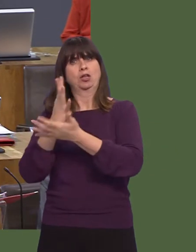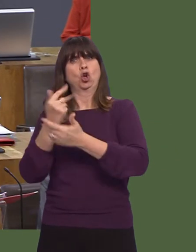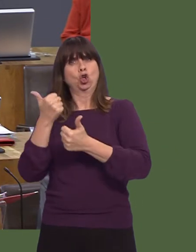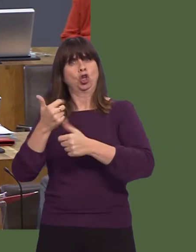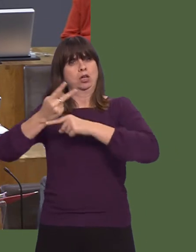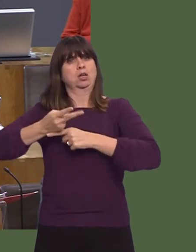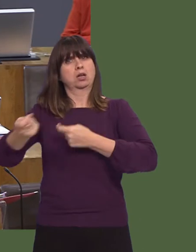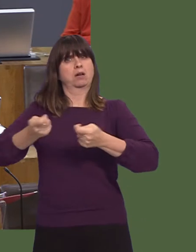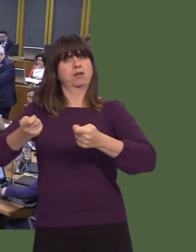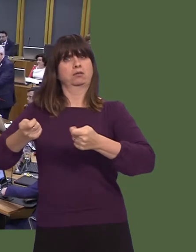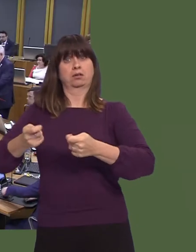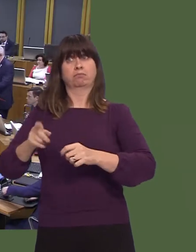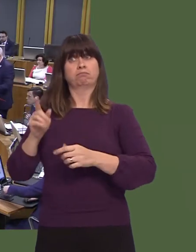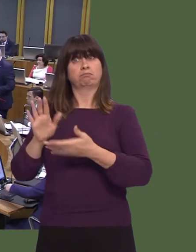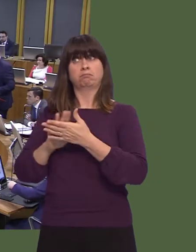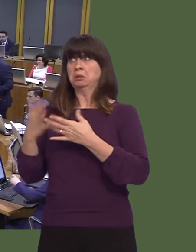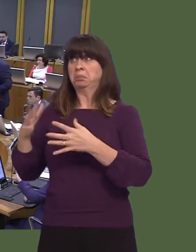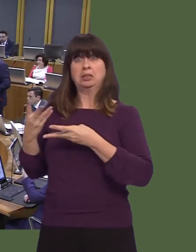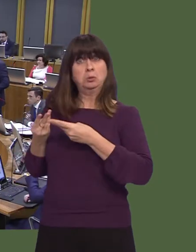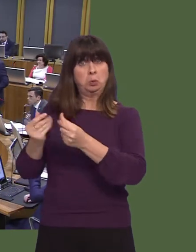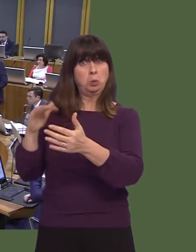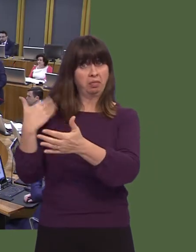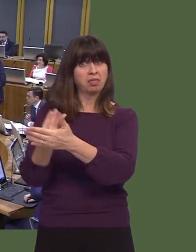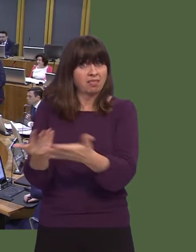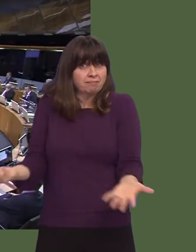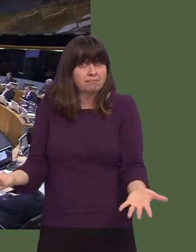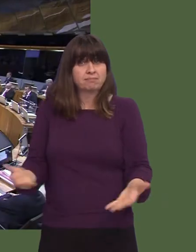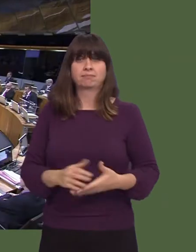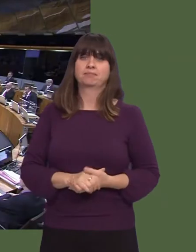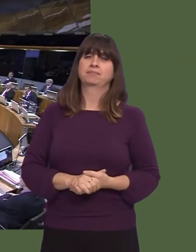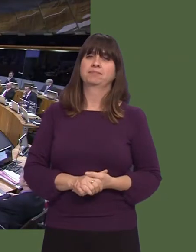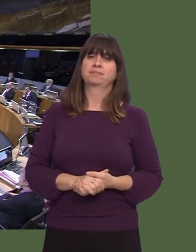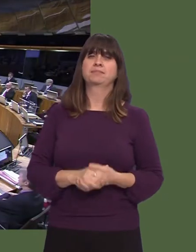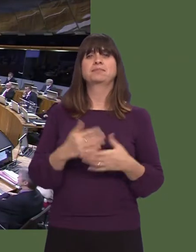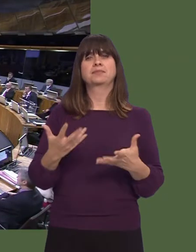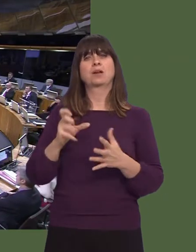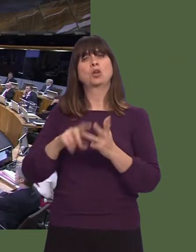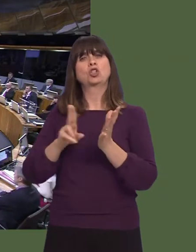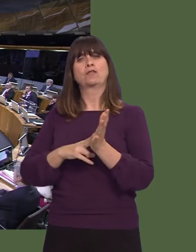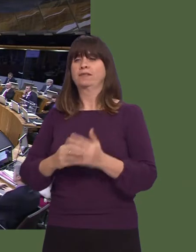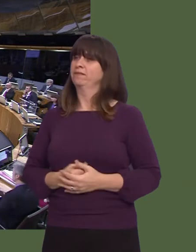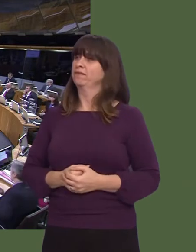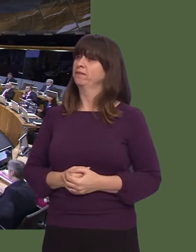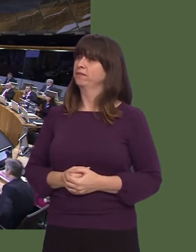people of Wales have seen. Y Llywydd / The Llywydd: Arweinydd yr wrthblaid, Andrew R.T. Davies. Andrew RT Davies AM: Thank you, Presiding Officer. First Minister, I'm grateful for the way that